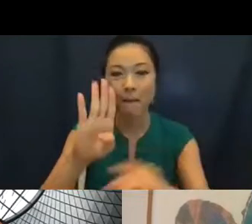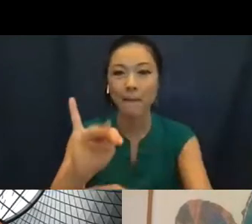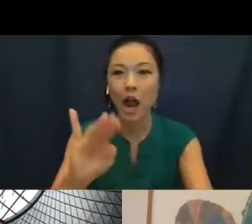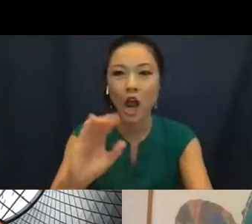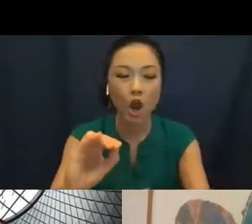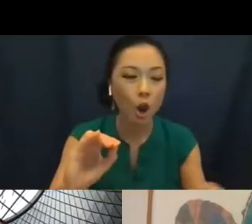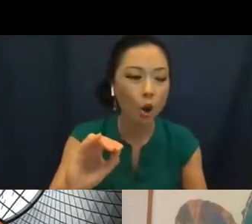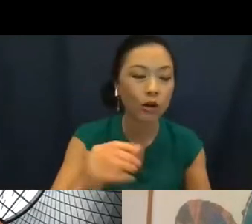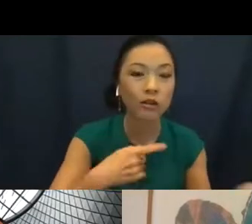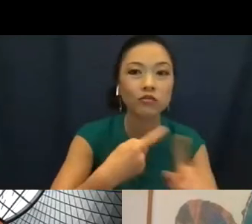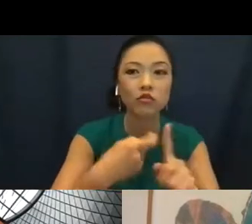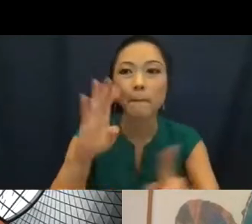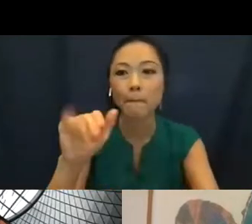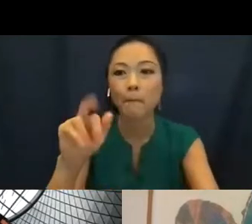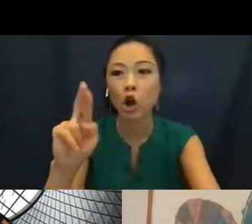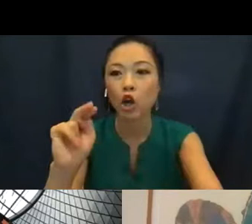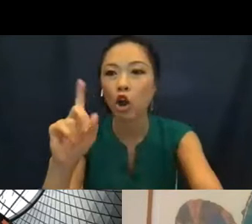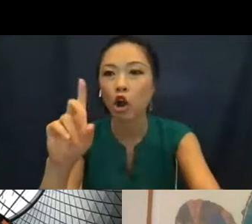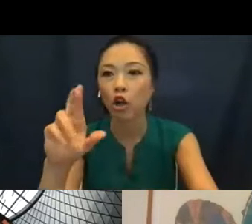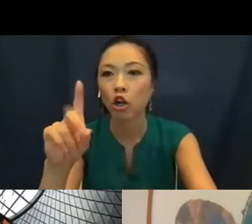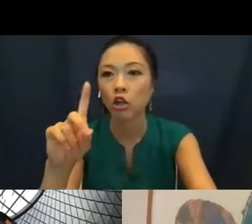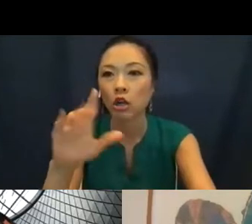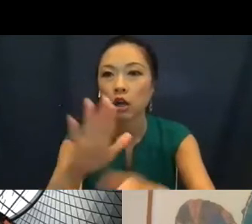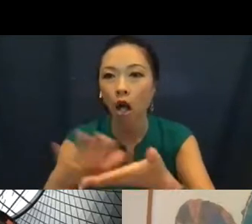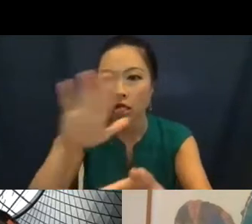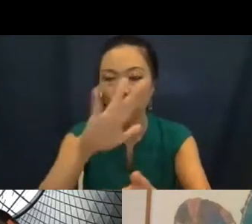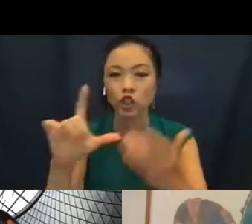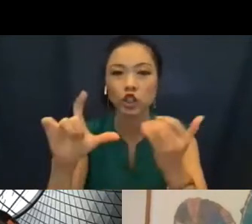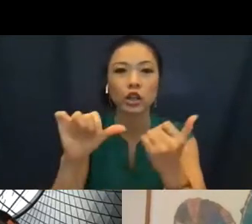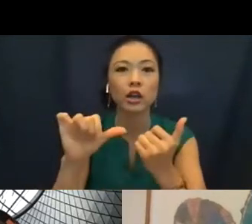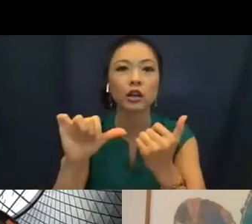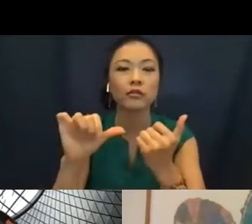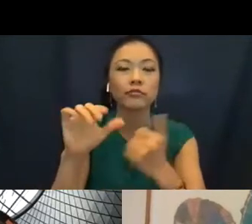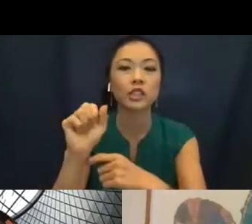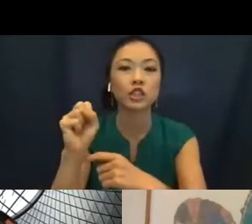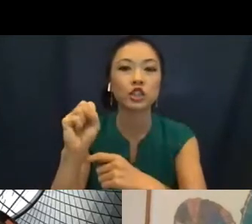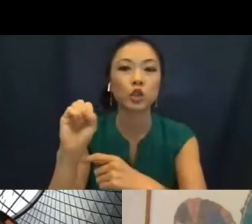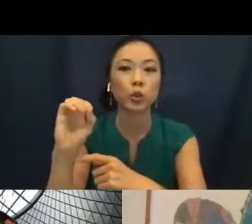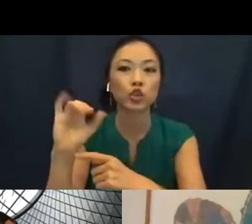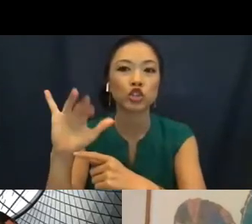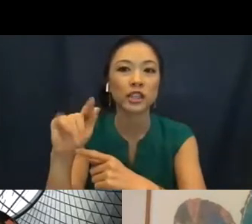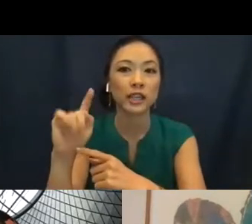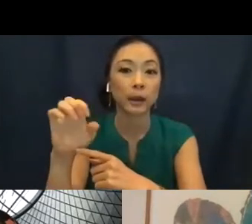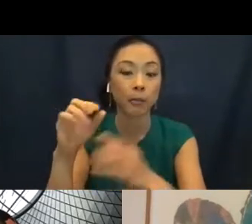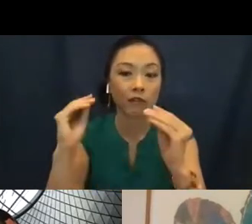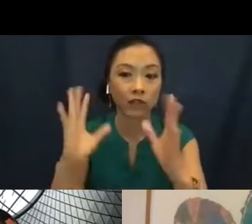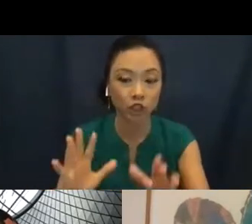Barnard College. I'm a maker, dancer, and I am the director at Movement Lab at Barnard and I'm the founder